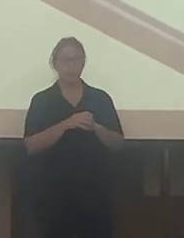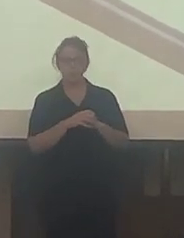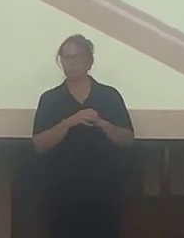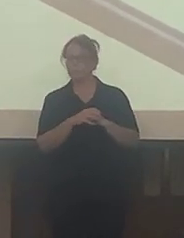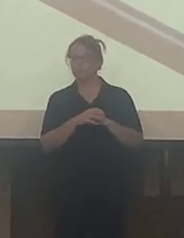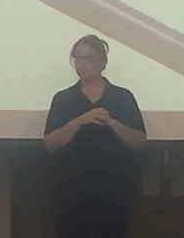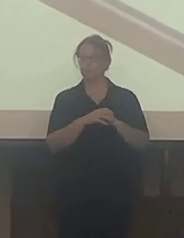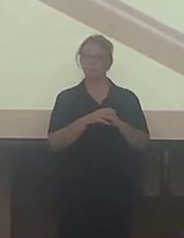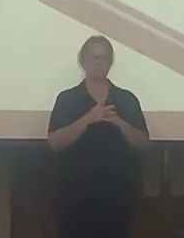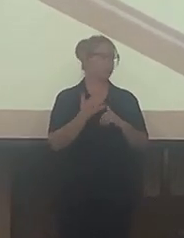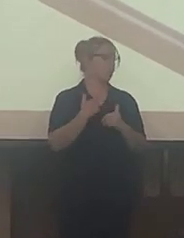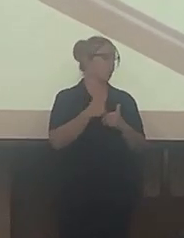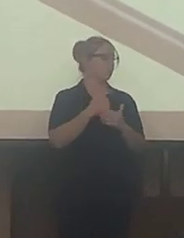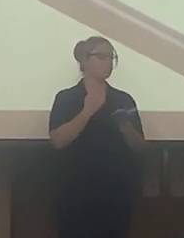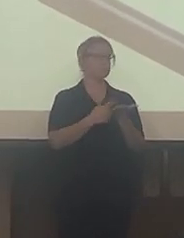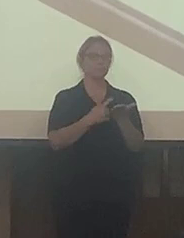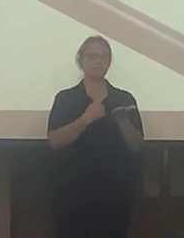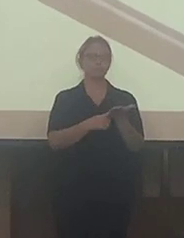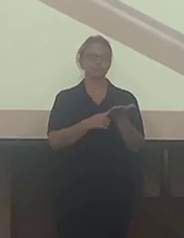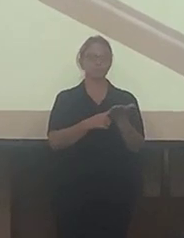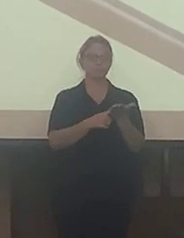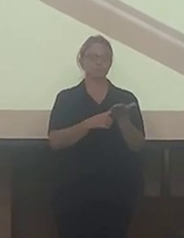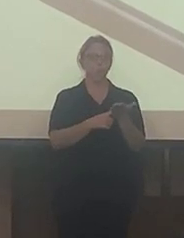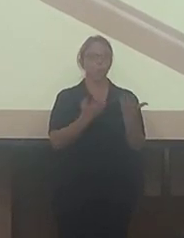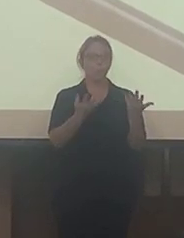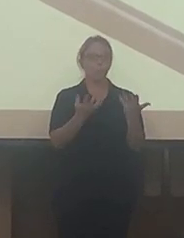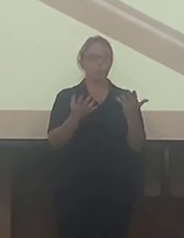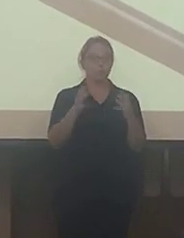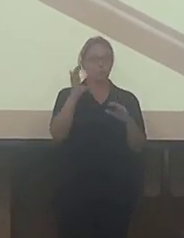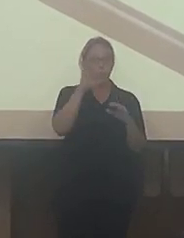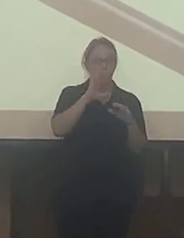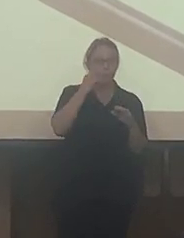so we're just going to be talking about some look horizontally on the isp for a child